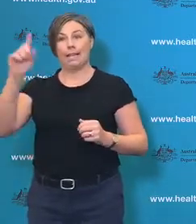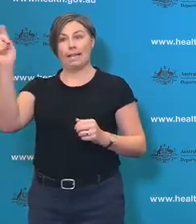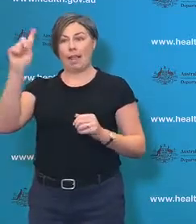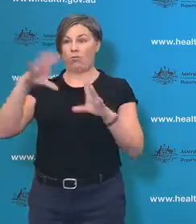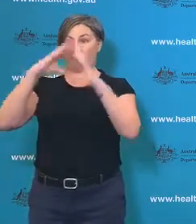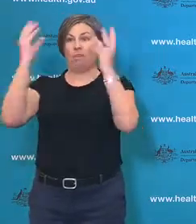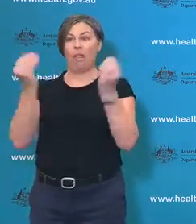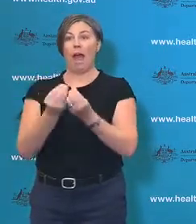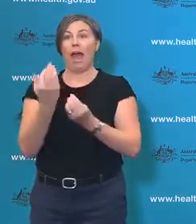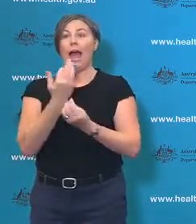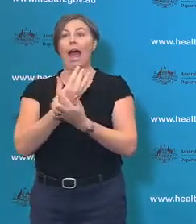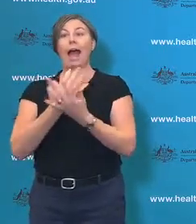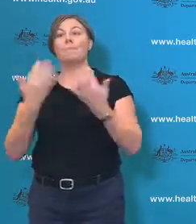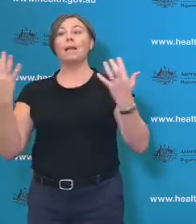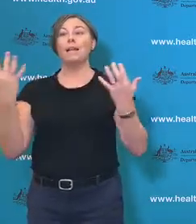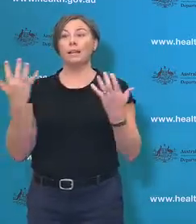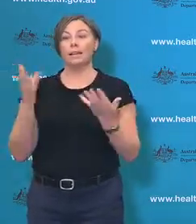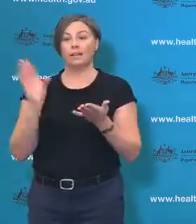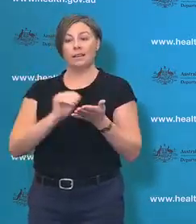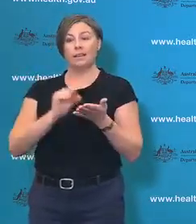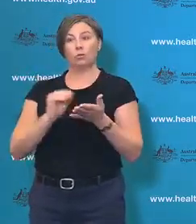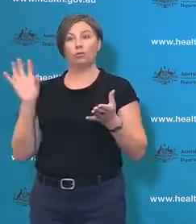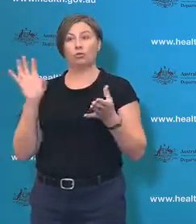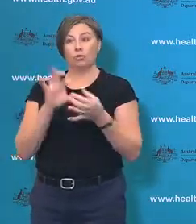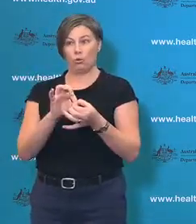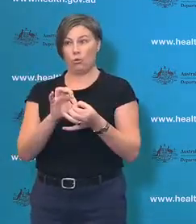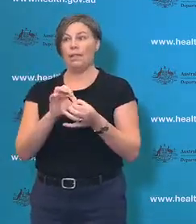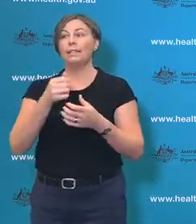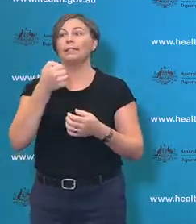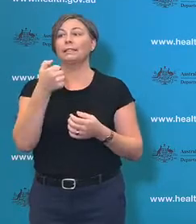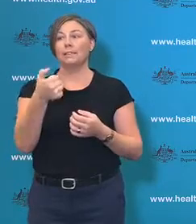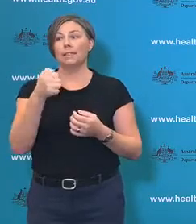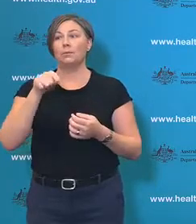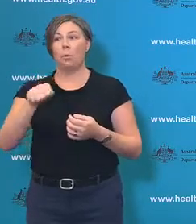6.5 million people who have registered and downloaded the app. Clearly the more